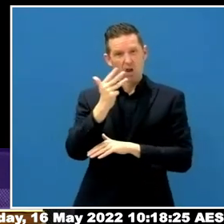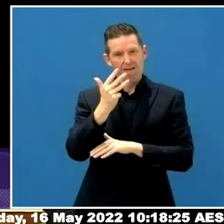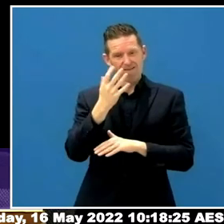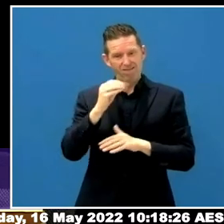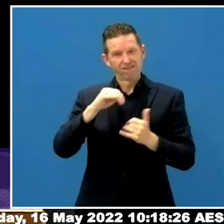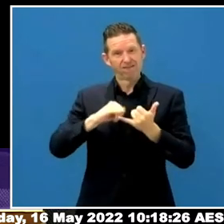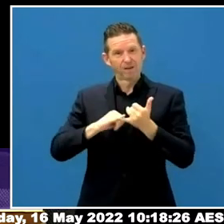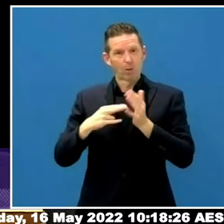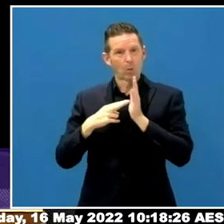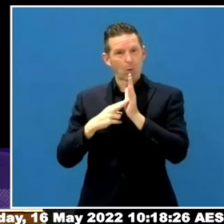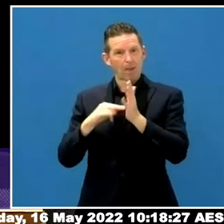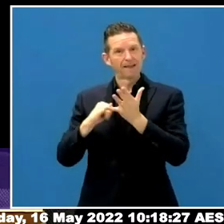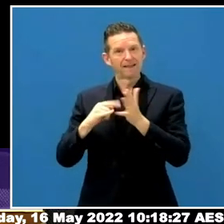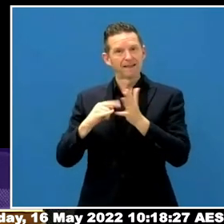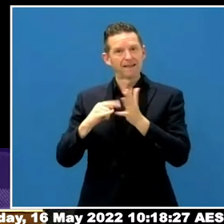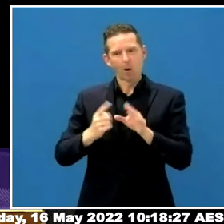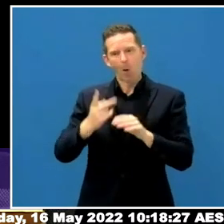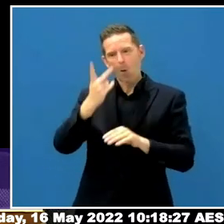was the Poliomyelitis Society of Australia.